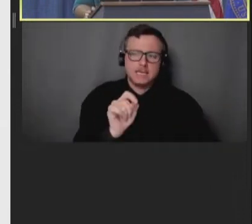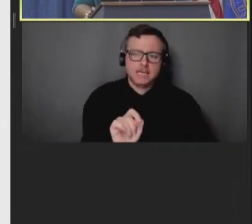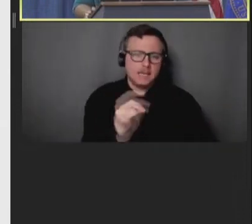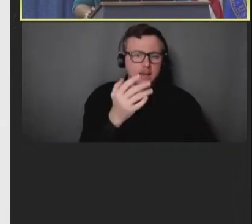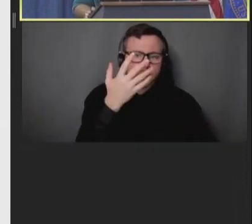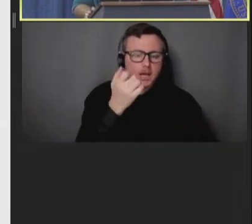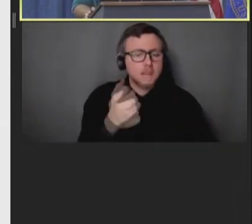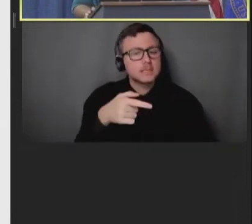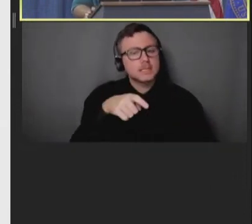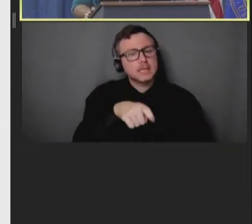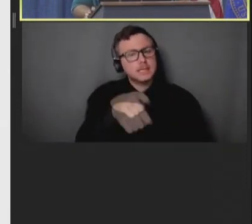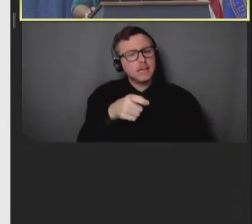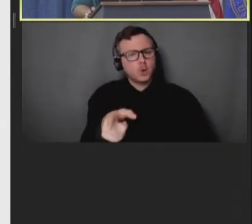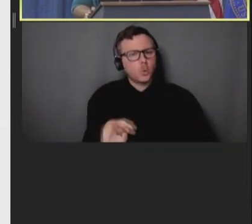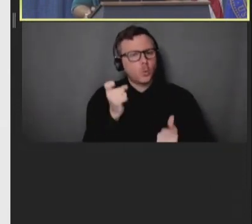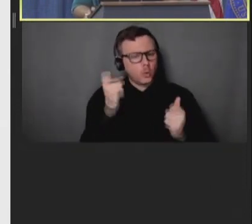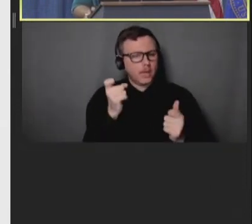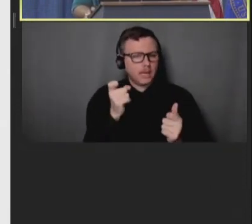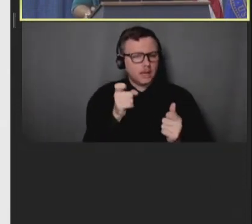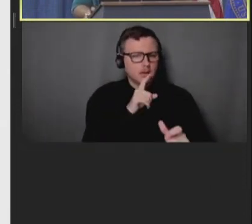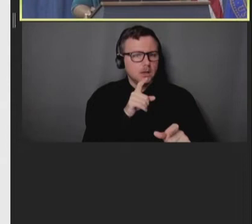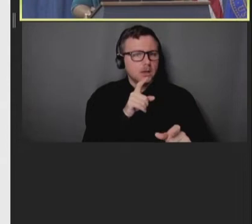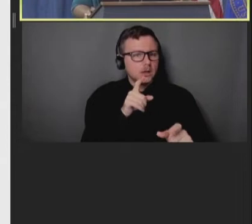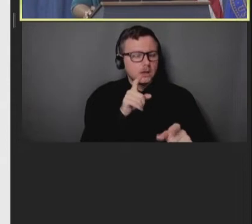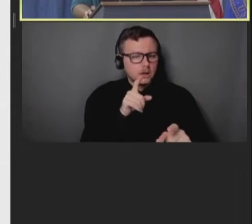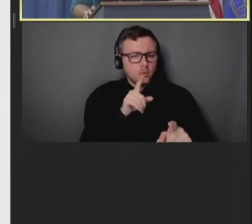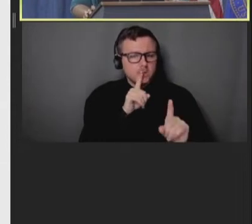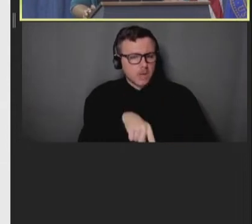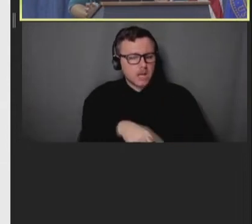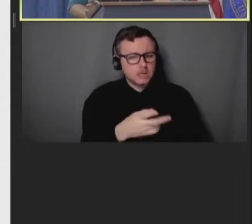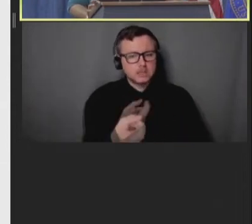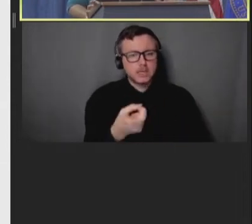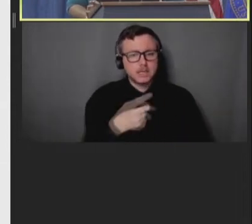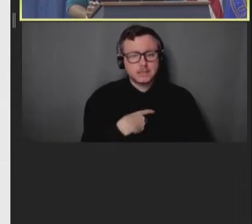we needed for the information. And part of the bigger issue is whether systems did not talk.